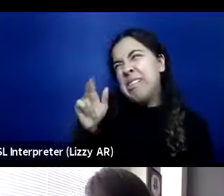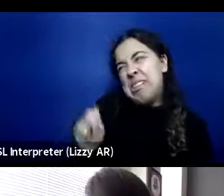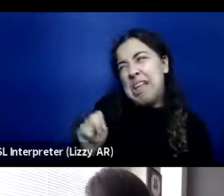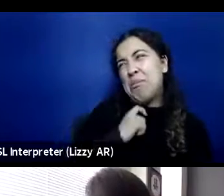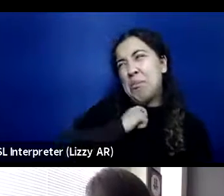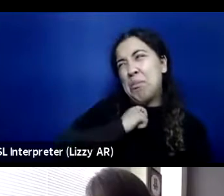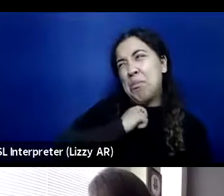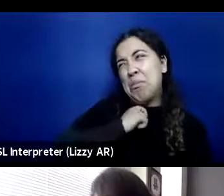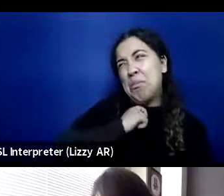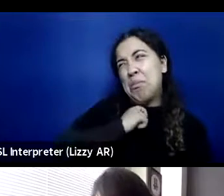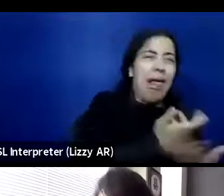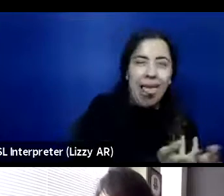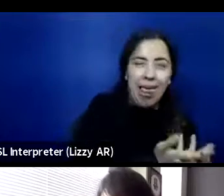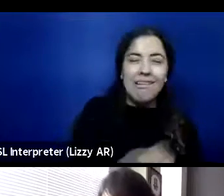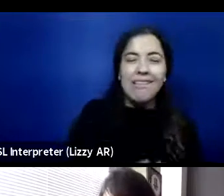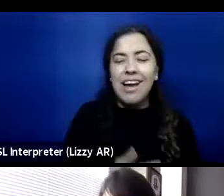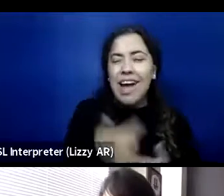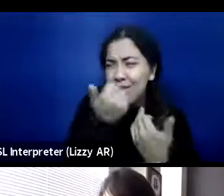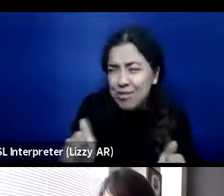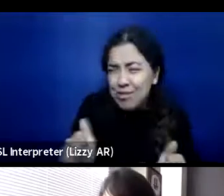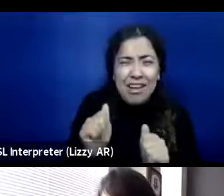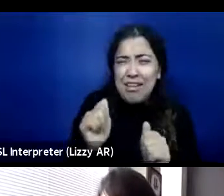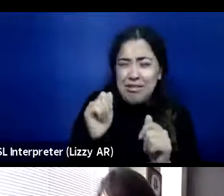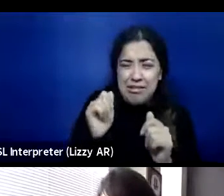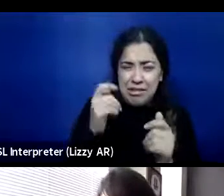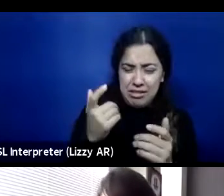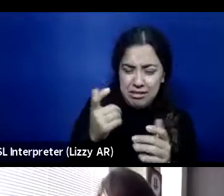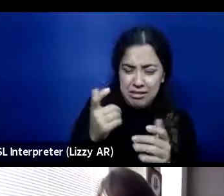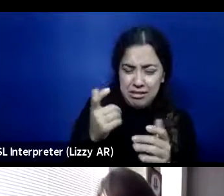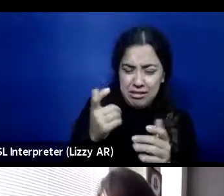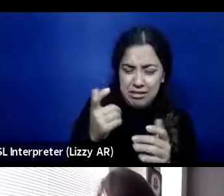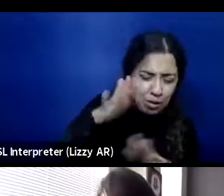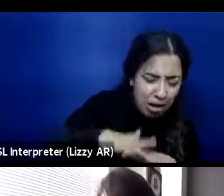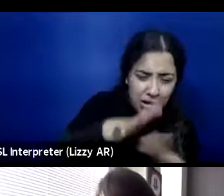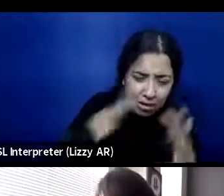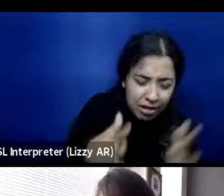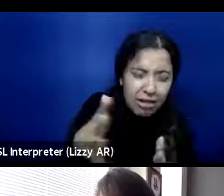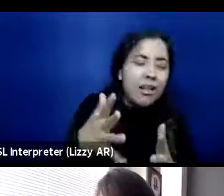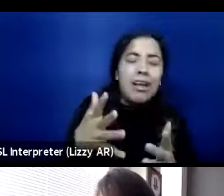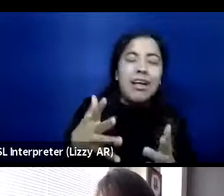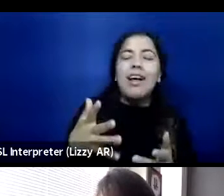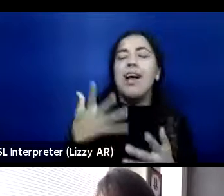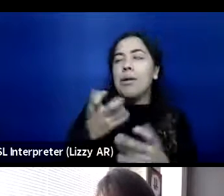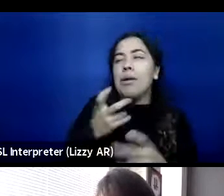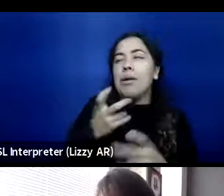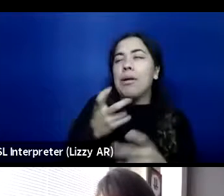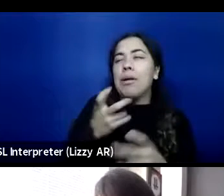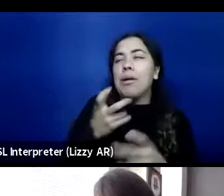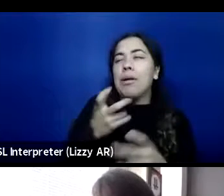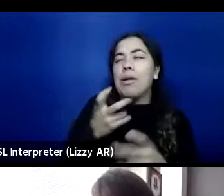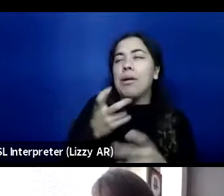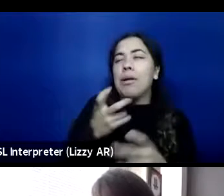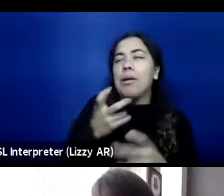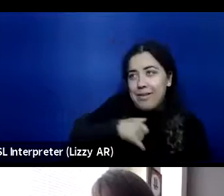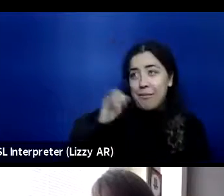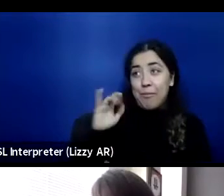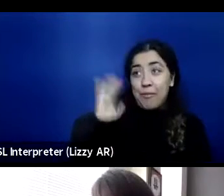I'm trying to turn it off, 'cause you know. Yeah. Just keeping it quiet. But I do want to point out that